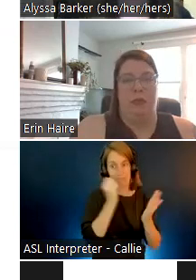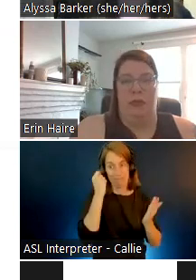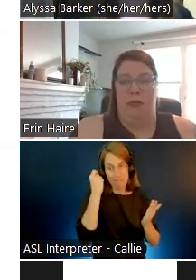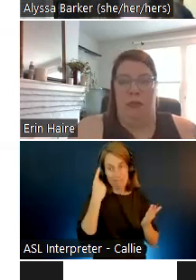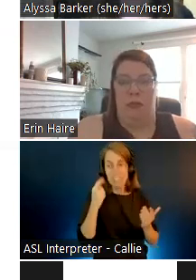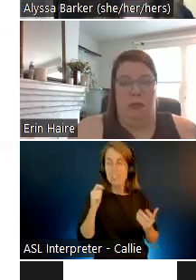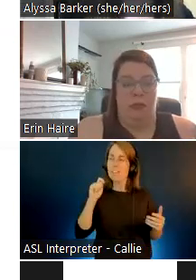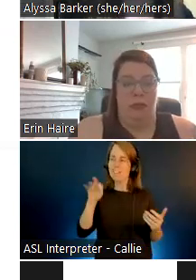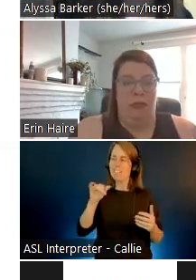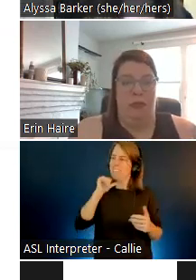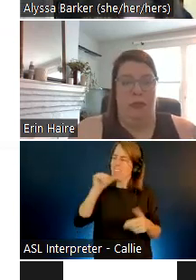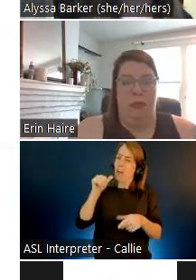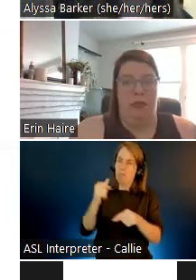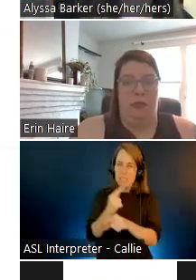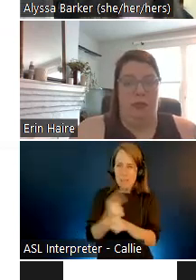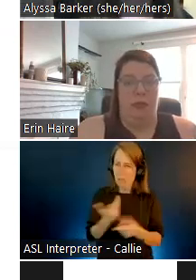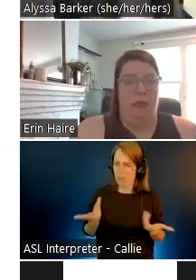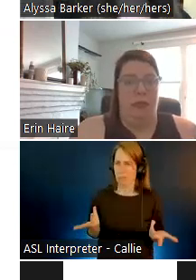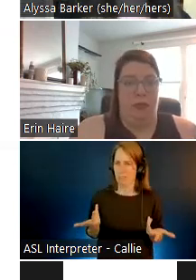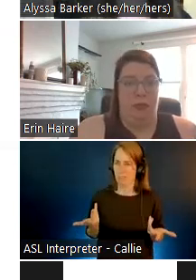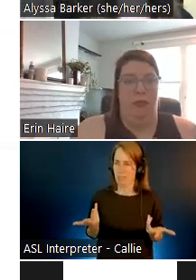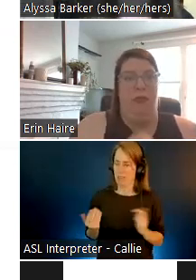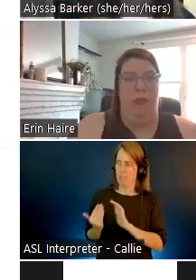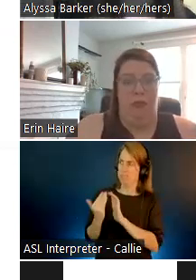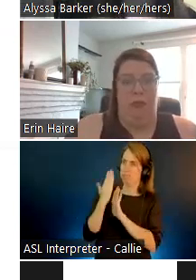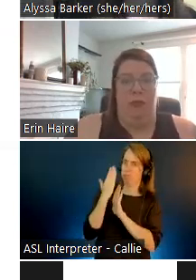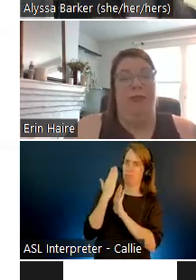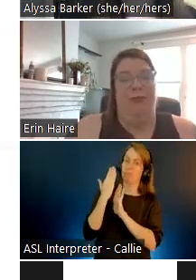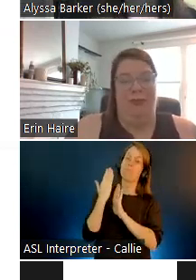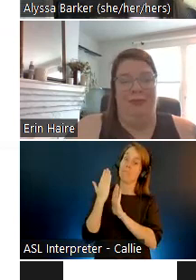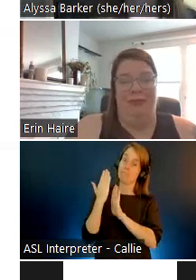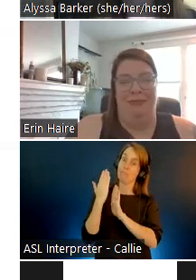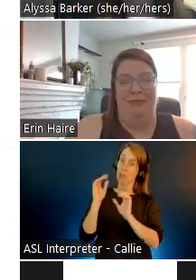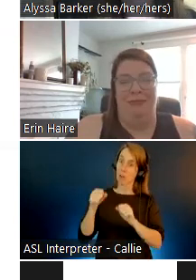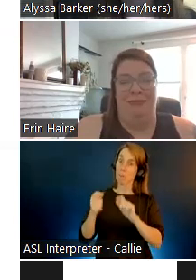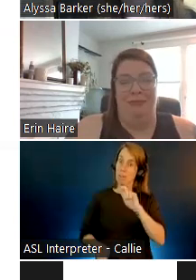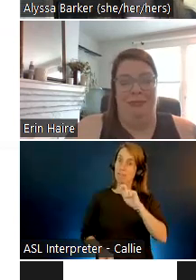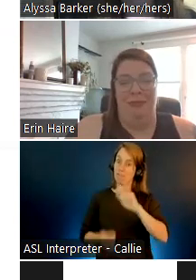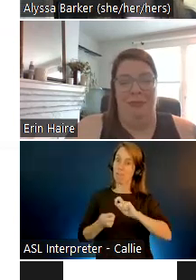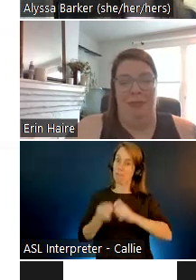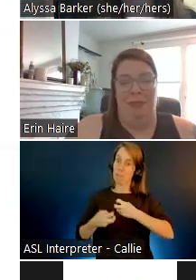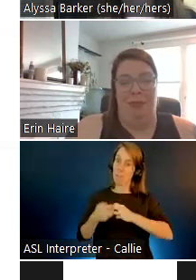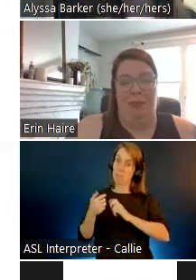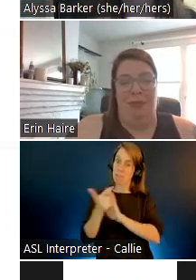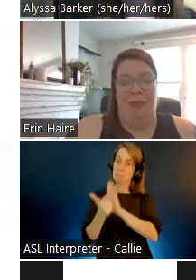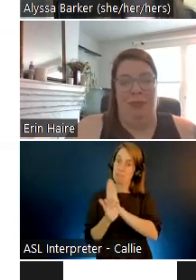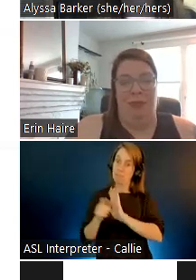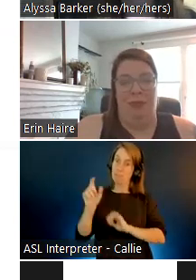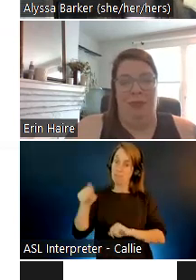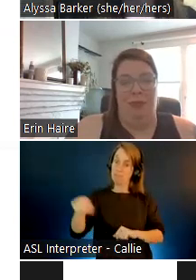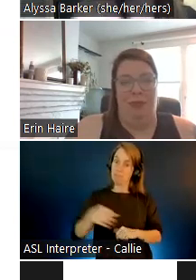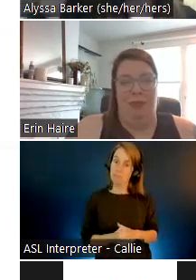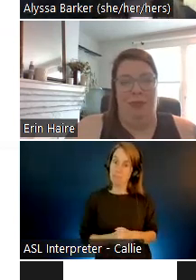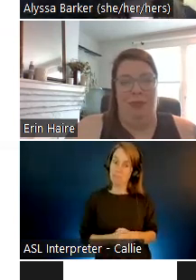that and it could be a different violation yeah yeah it could um so next slide please